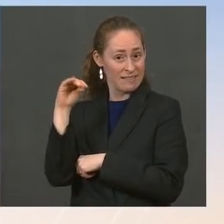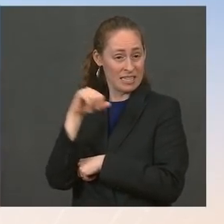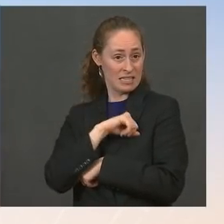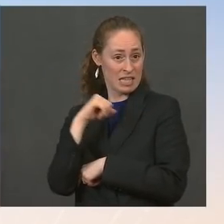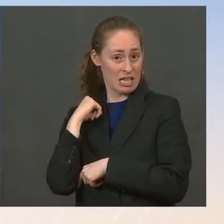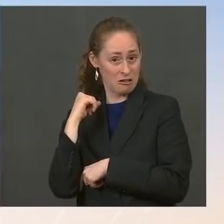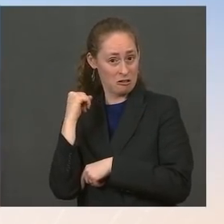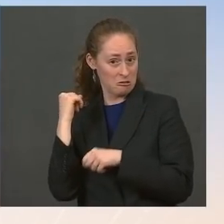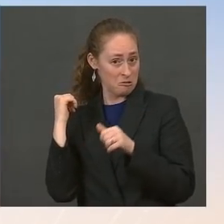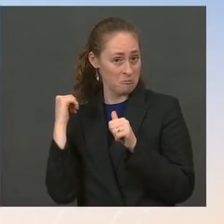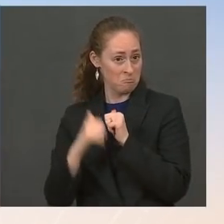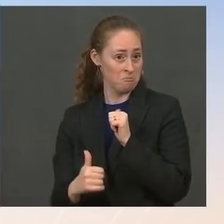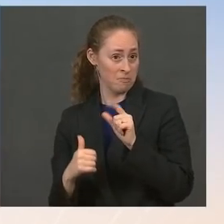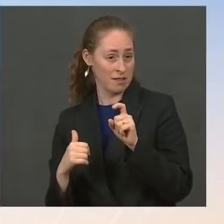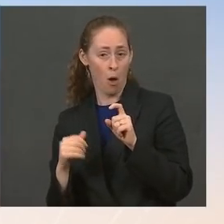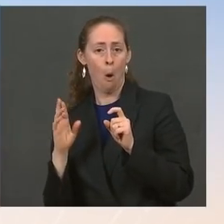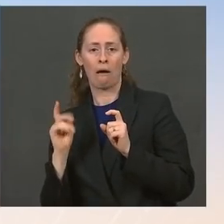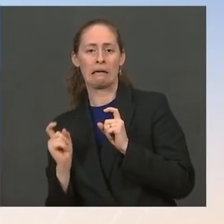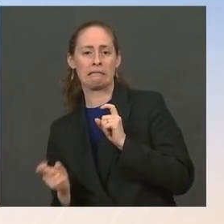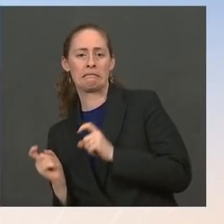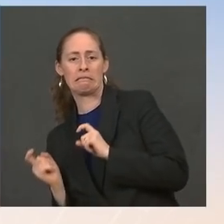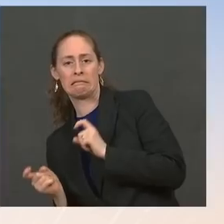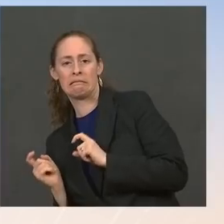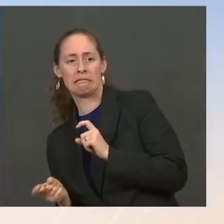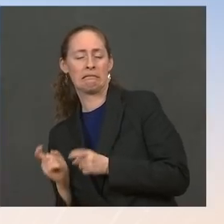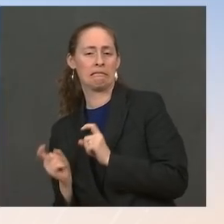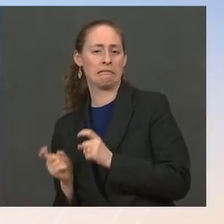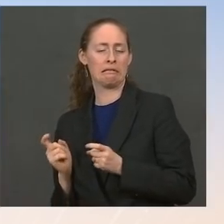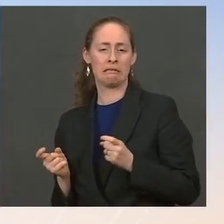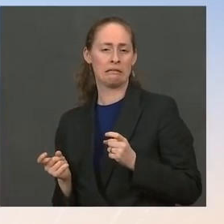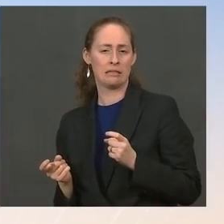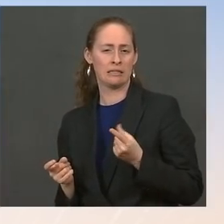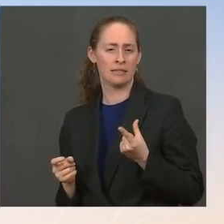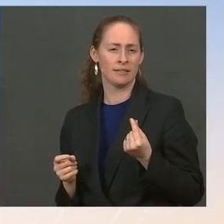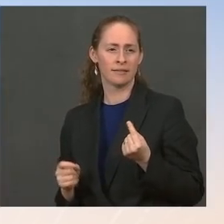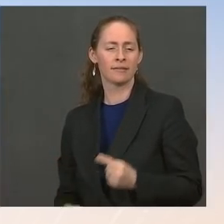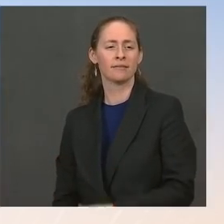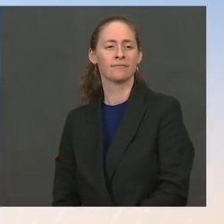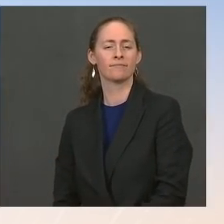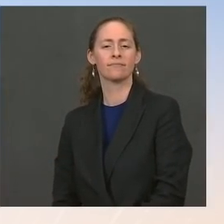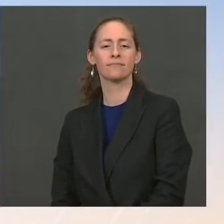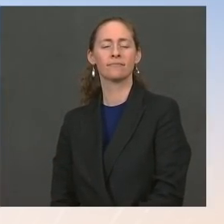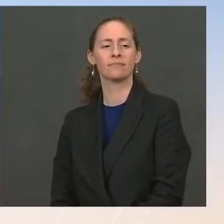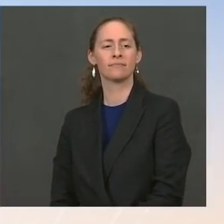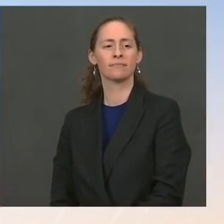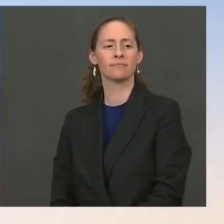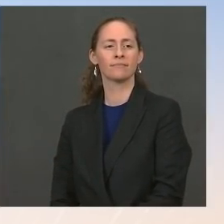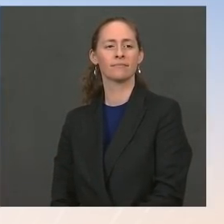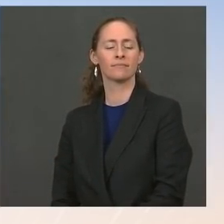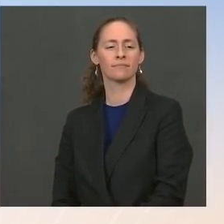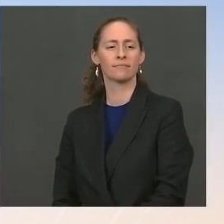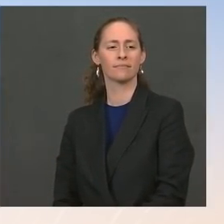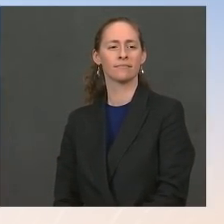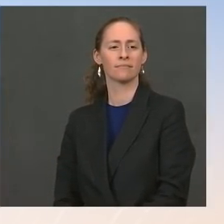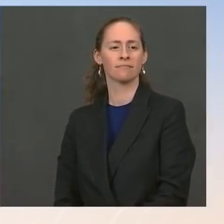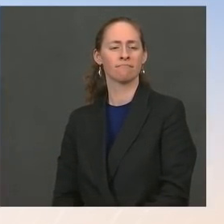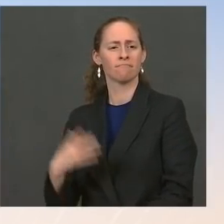is there anyone sort of engaged on paid family leave, but is there any red line for him on something that absolutely has to stay in the bill?